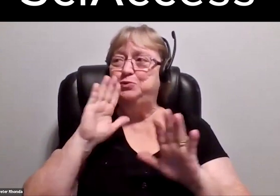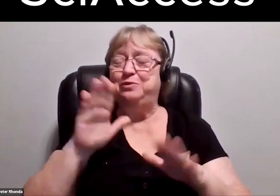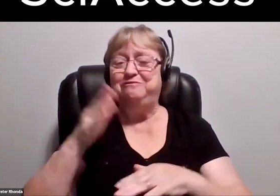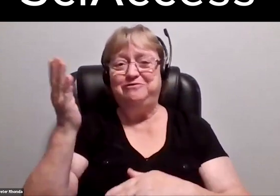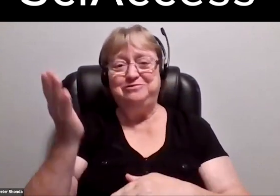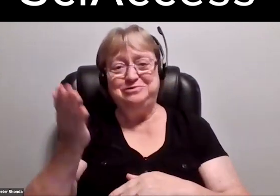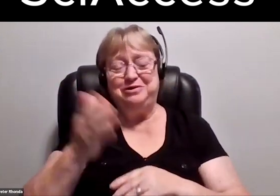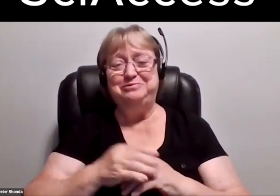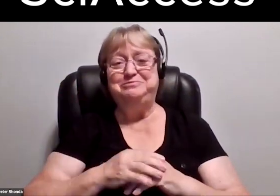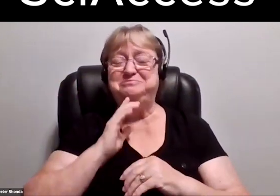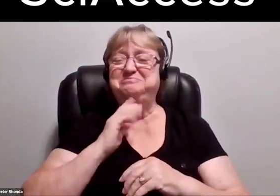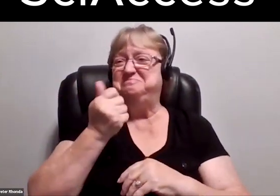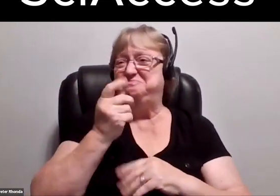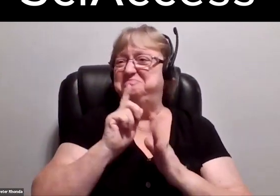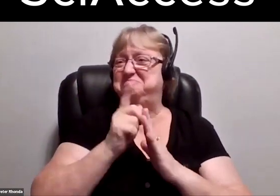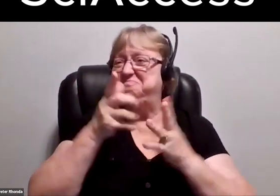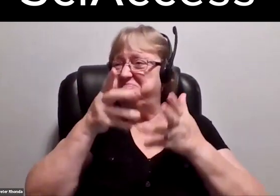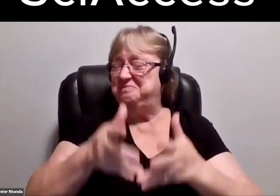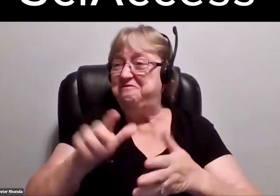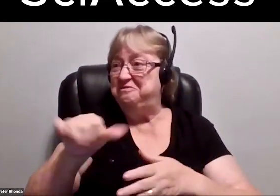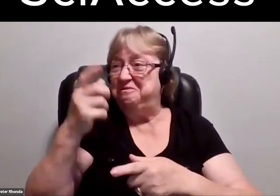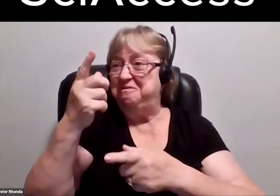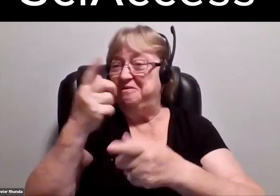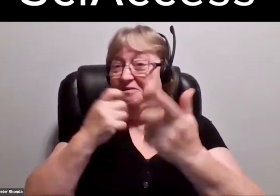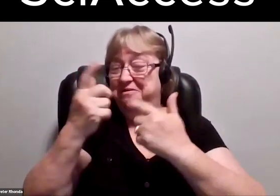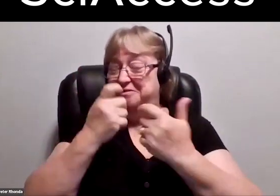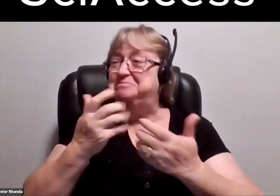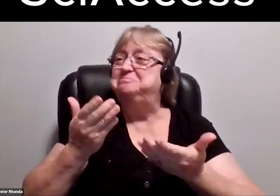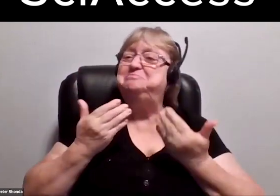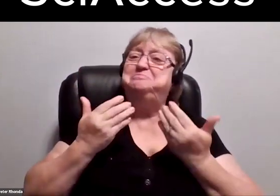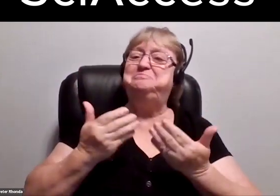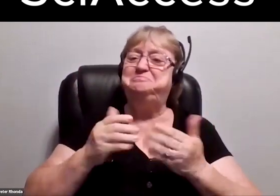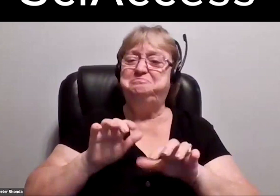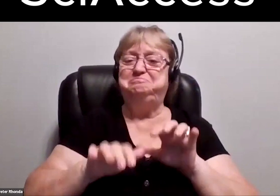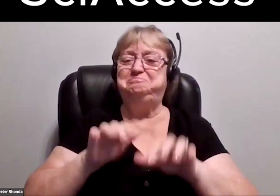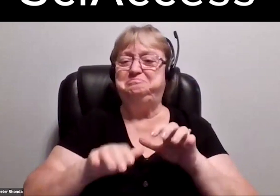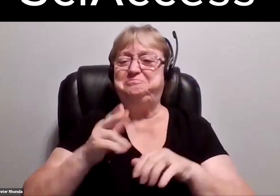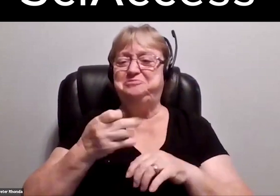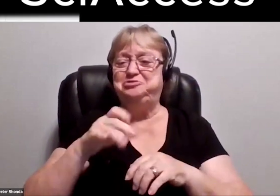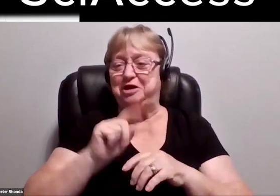We do have a few minutes left here so if anyone has questions, do feel free to submit them through the chat.